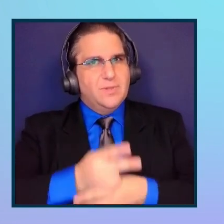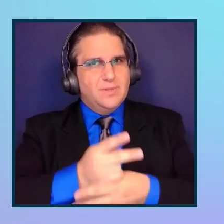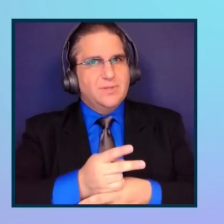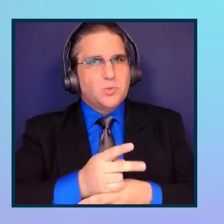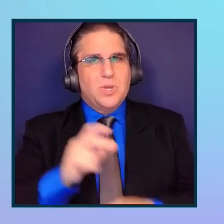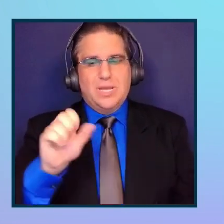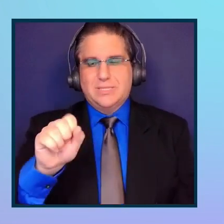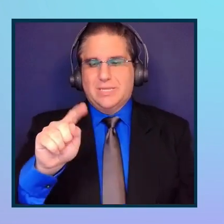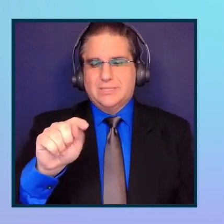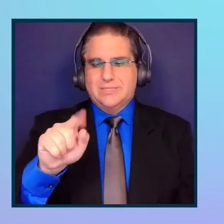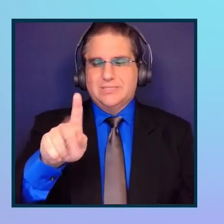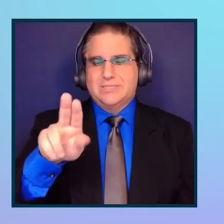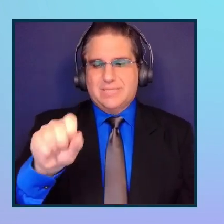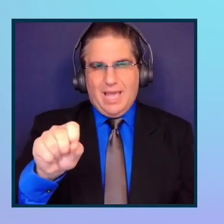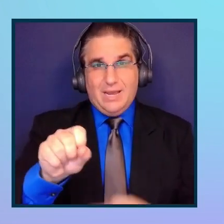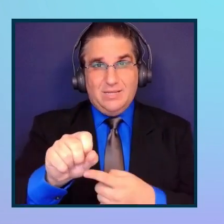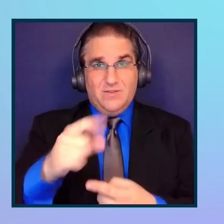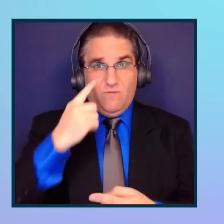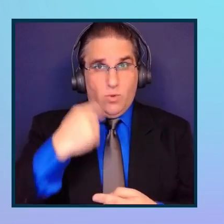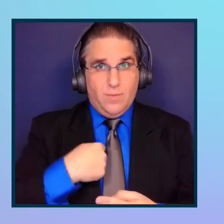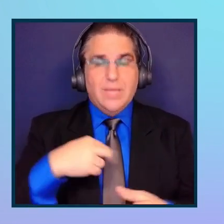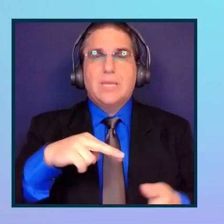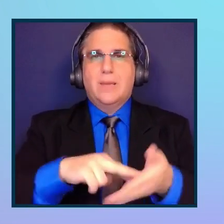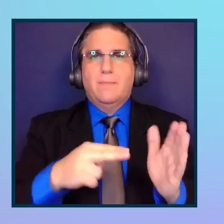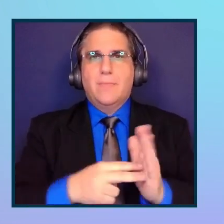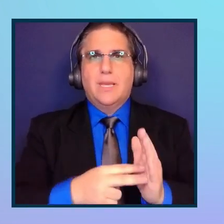it's how you sort of get relegated to another form of status